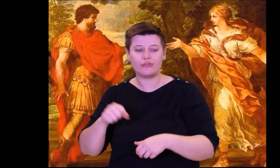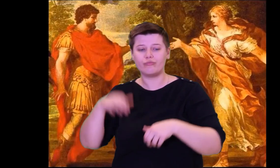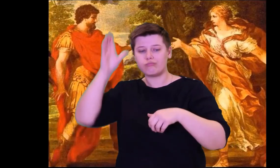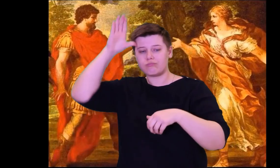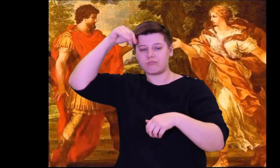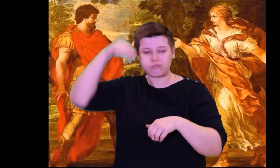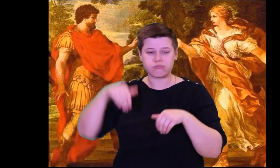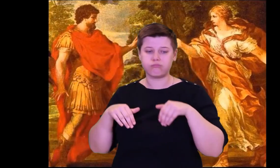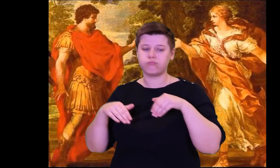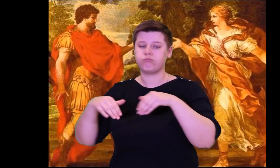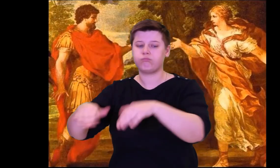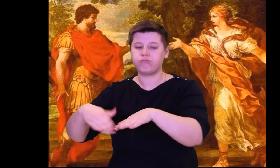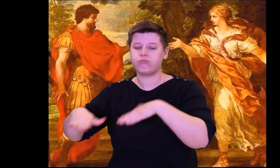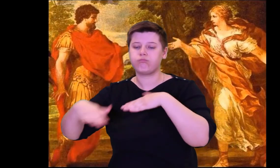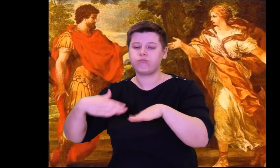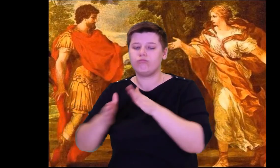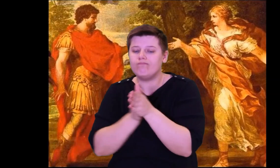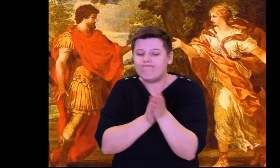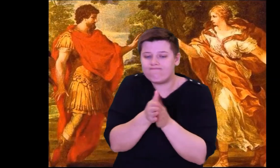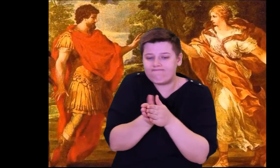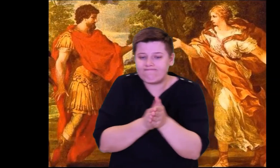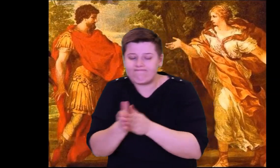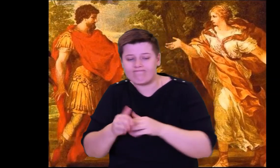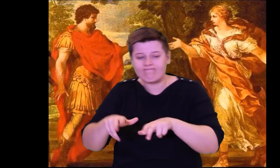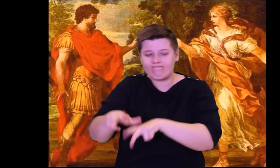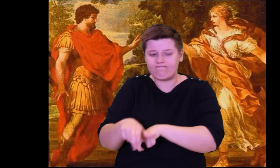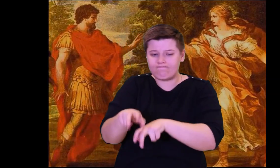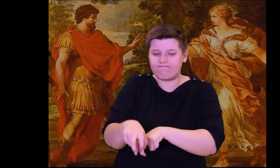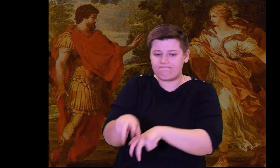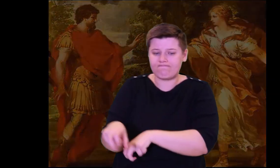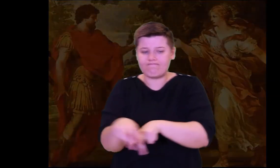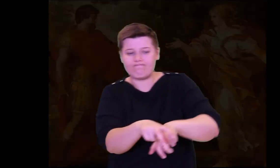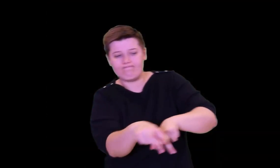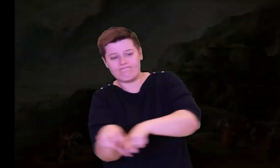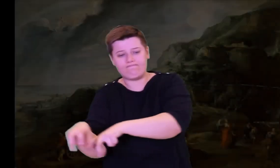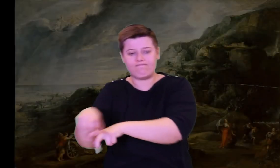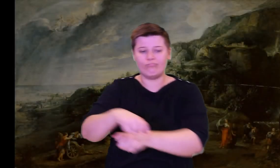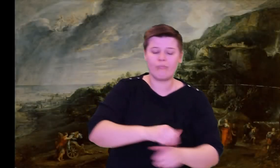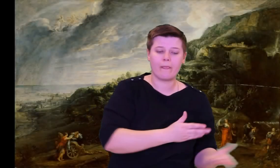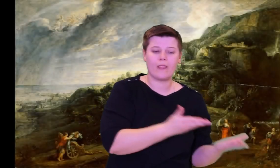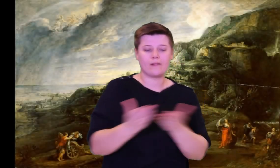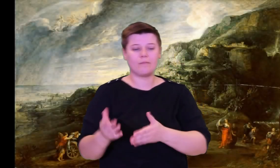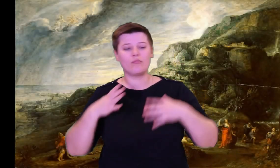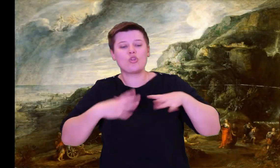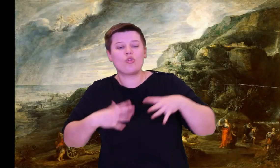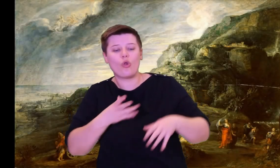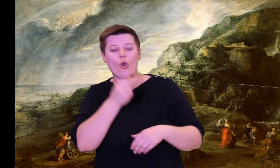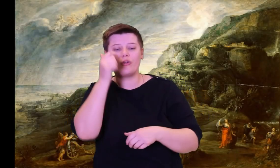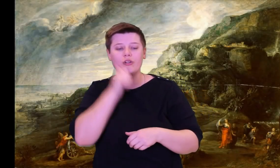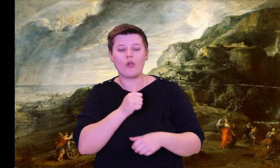They reached the lovely river where the pools are always full—the water flows in streams